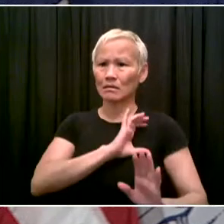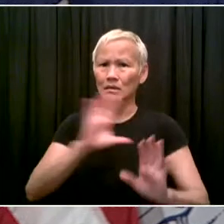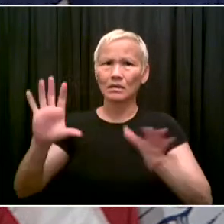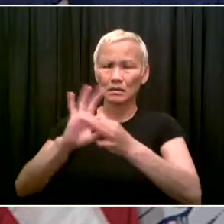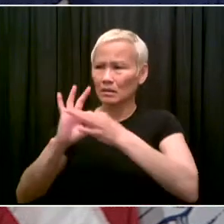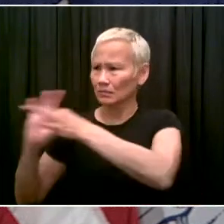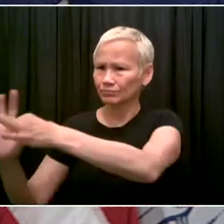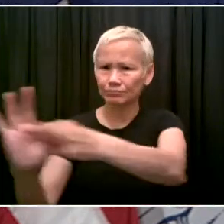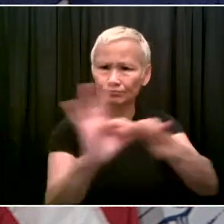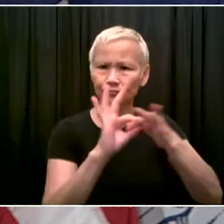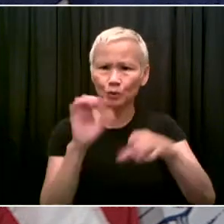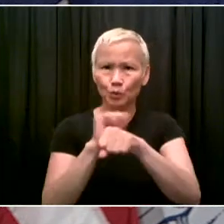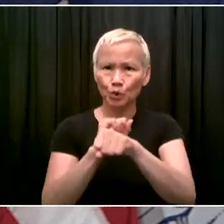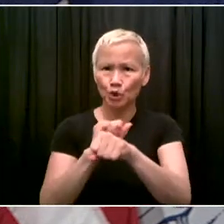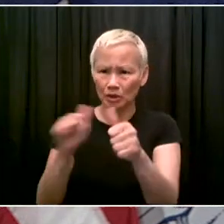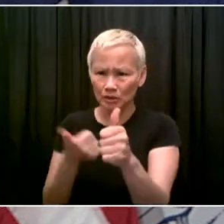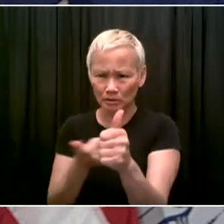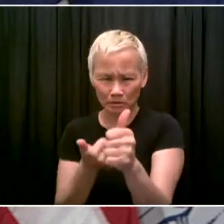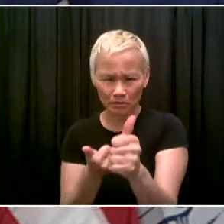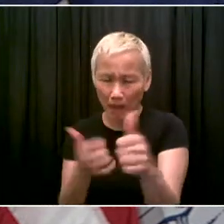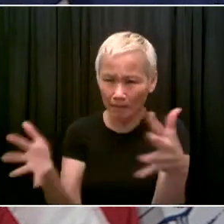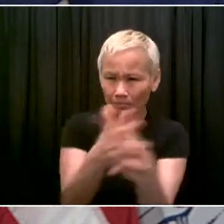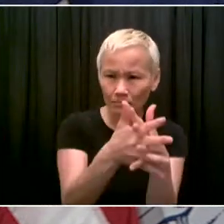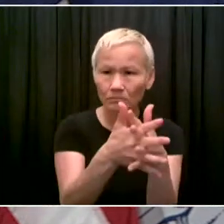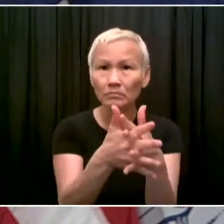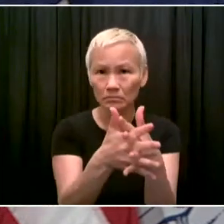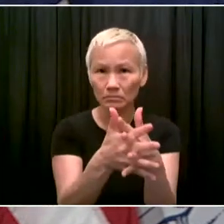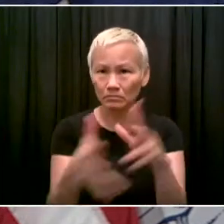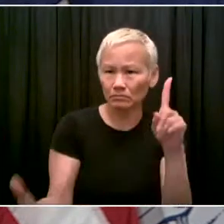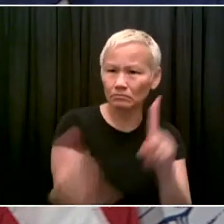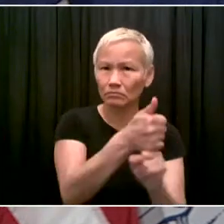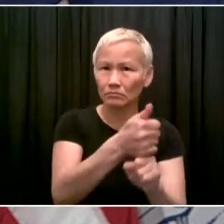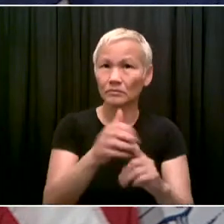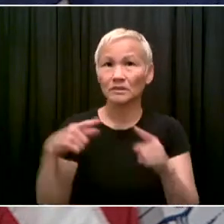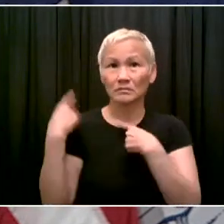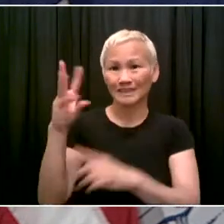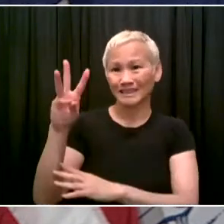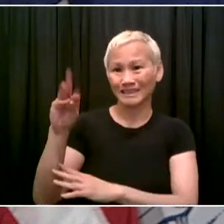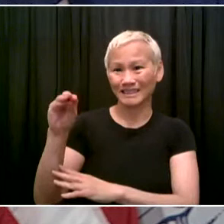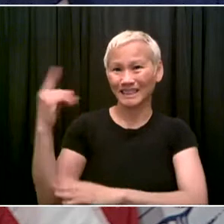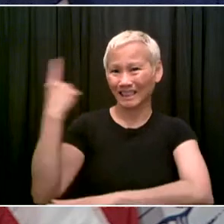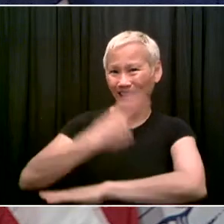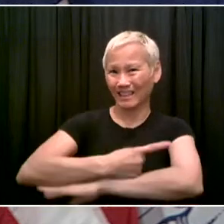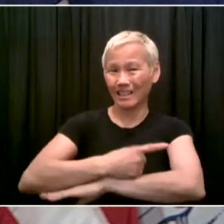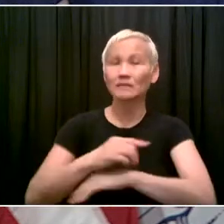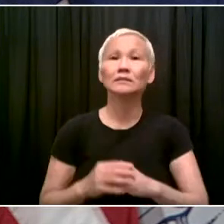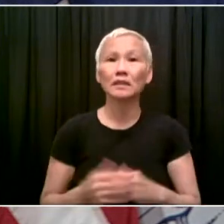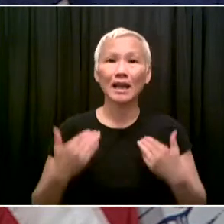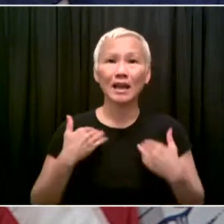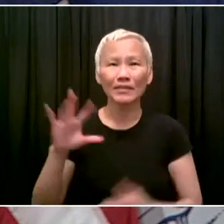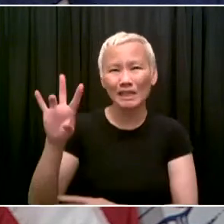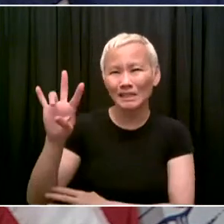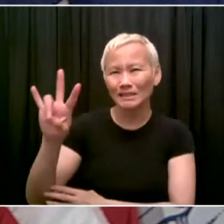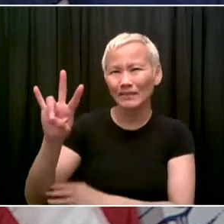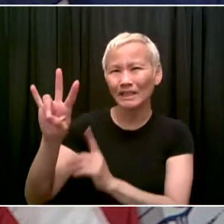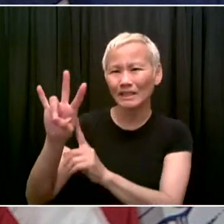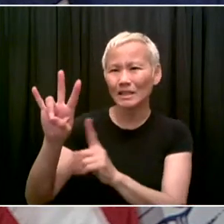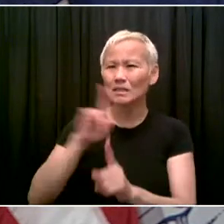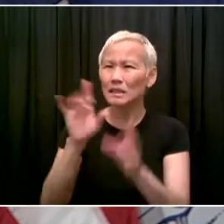AT THE STATE AND FEDERAL LEVEL IN